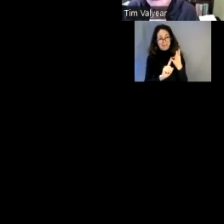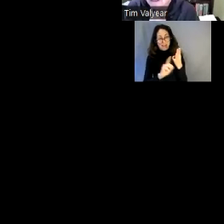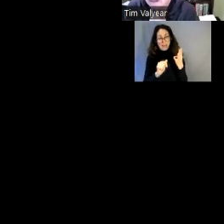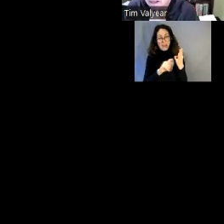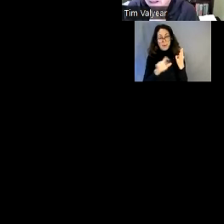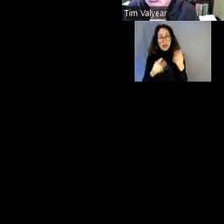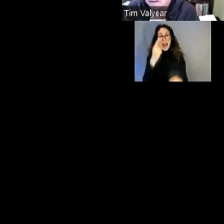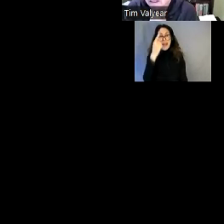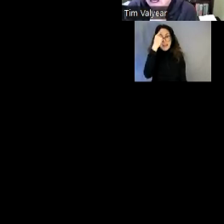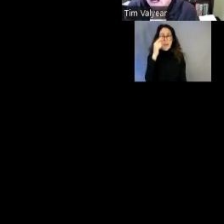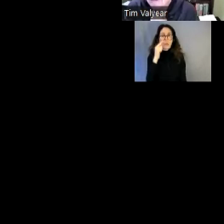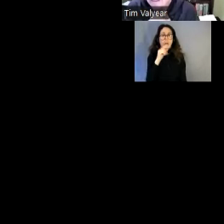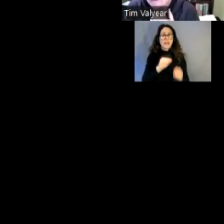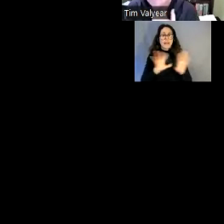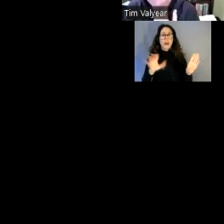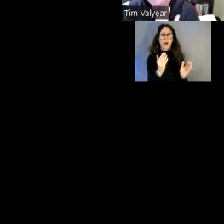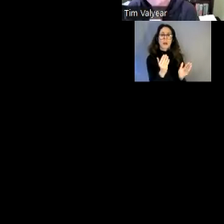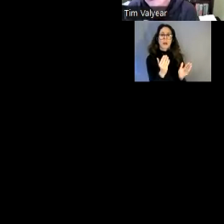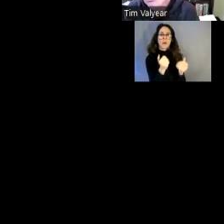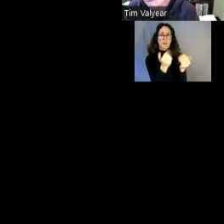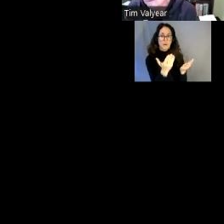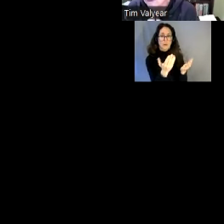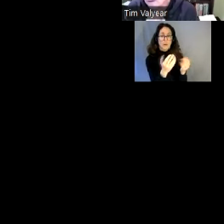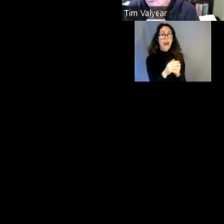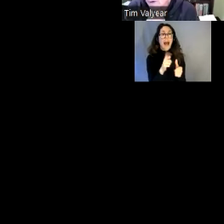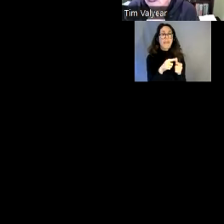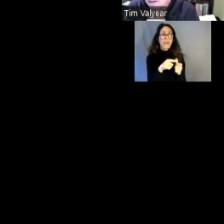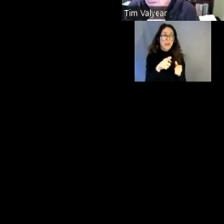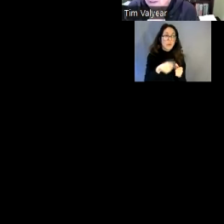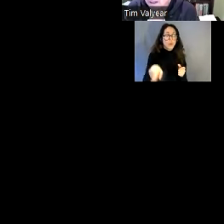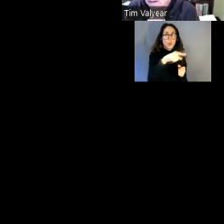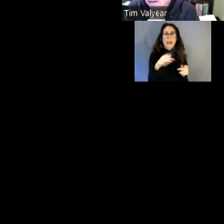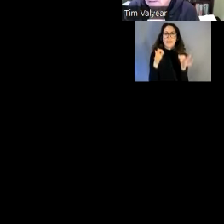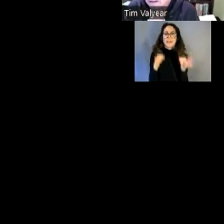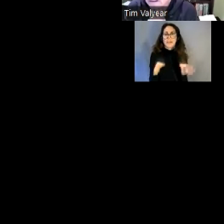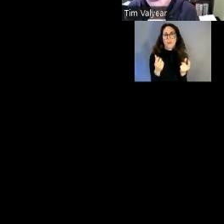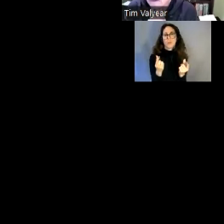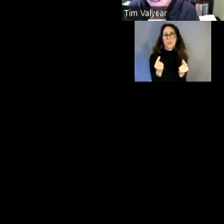for community, et cetera, schools. So what they will do is put out, my understanding, is guidance